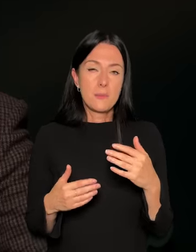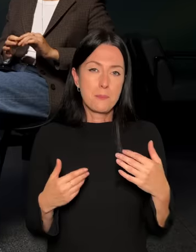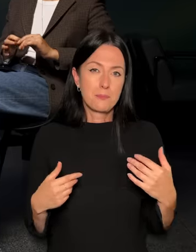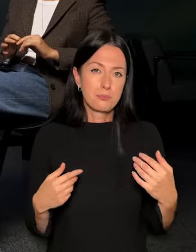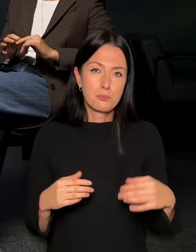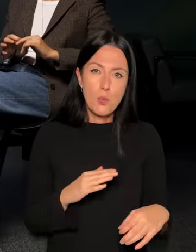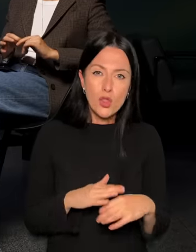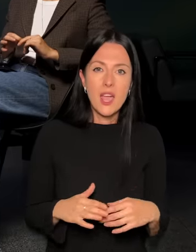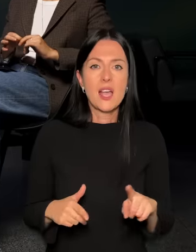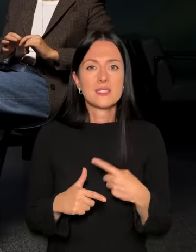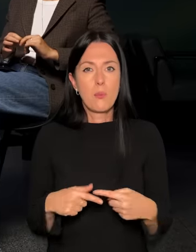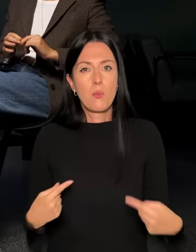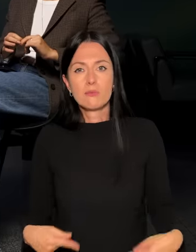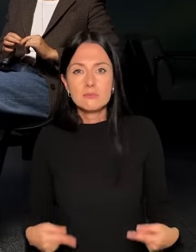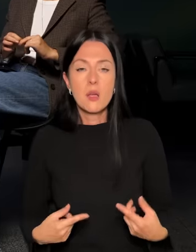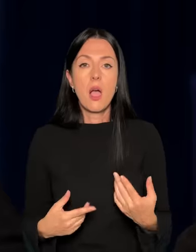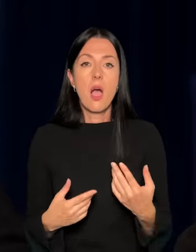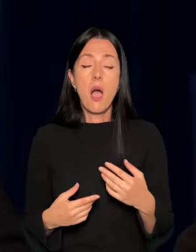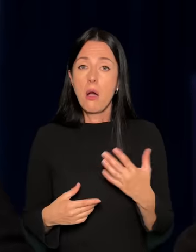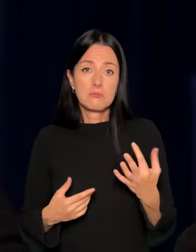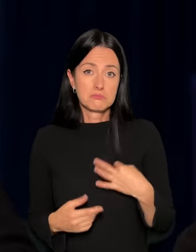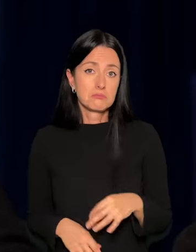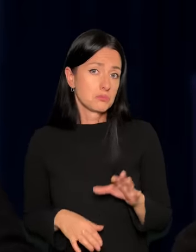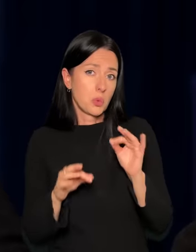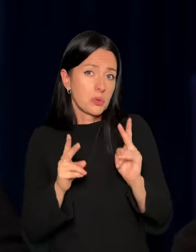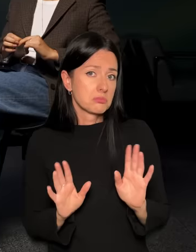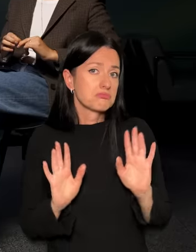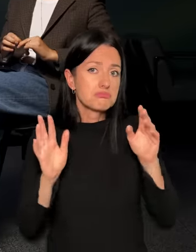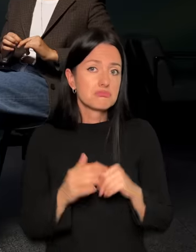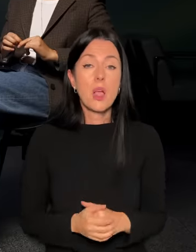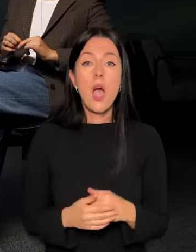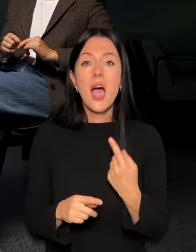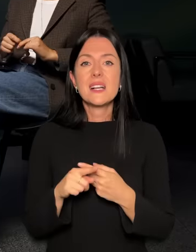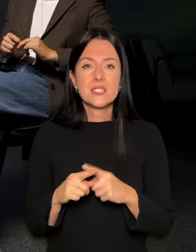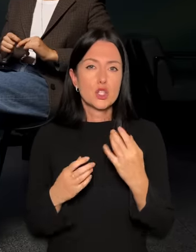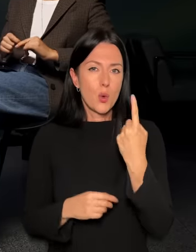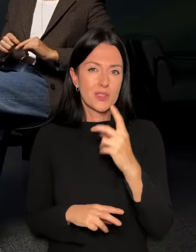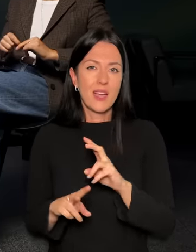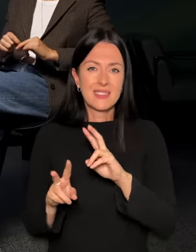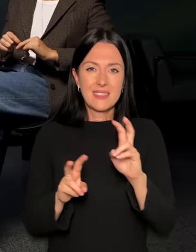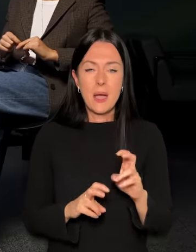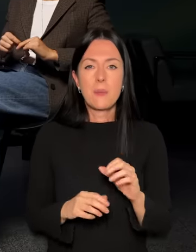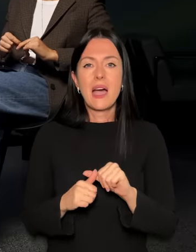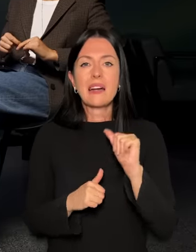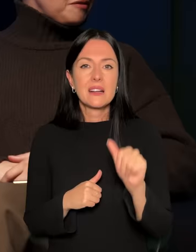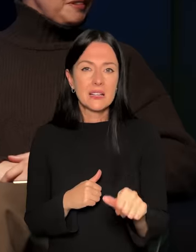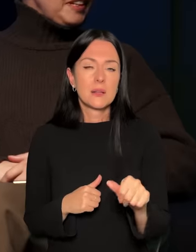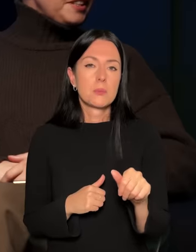And Mark was like, "Okay, got it." This is another topic in addition to inclusivity in education.